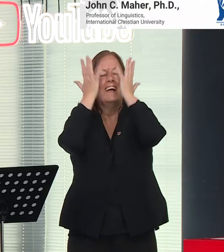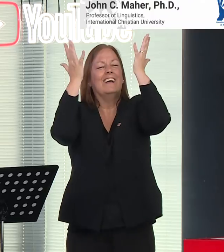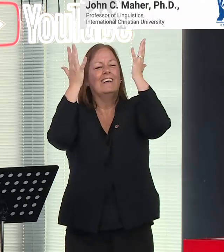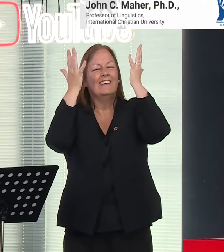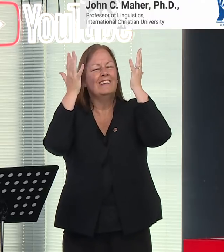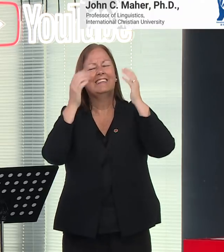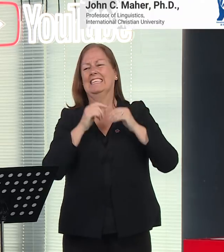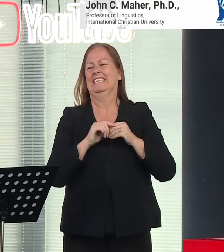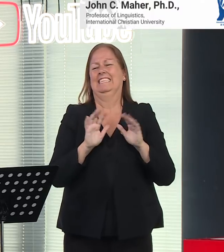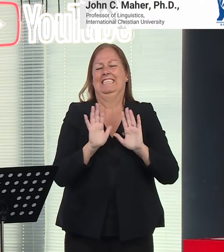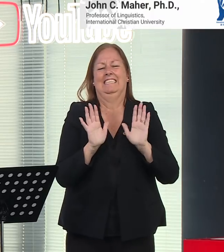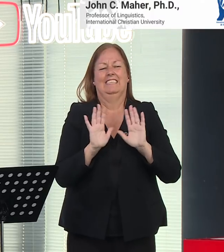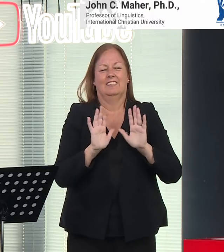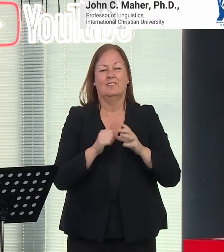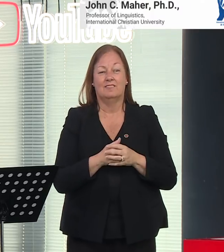In fact to ask the question is rather embarrassing.